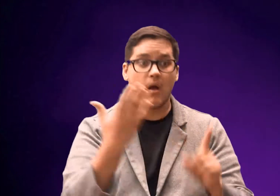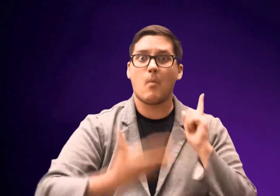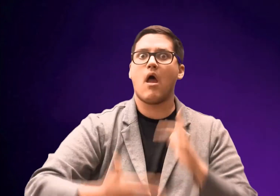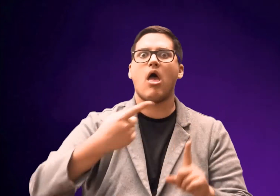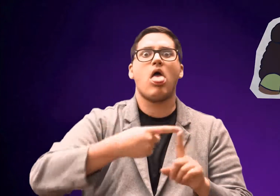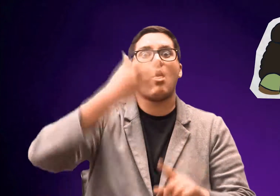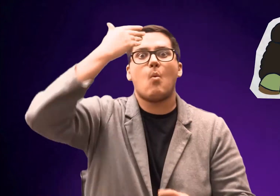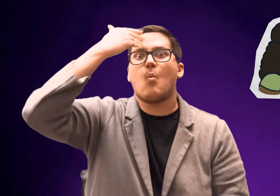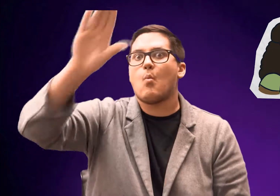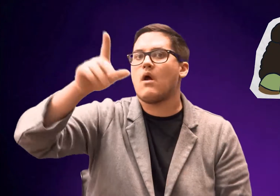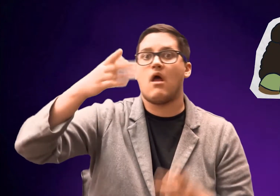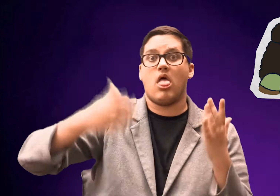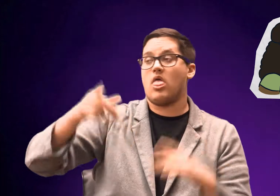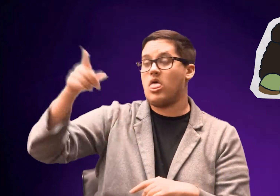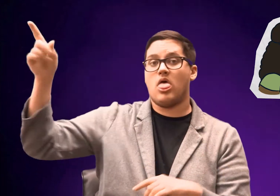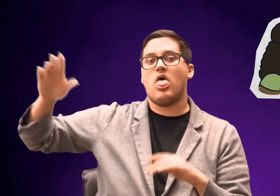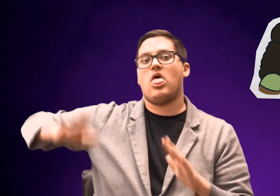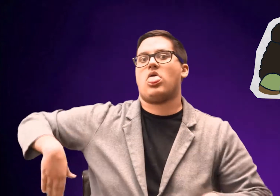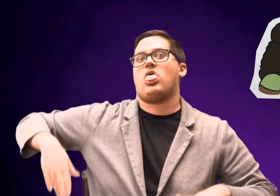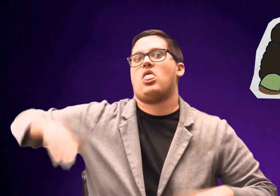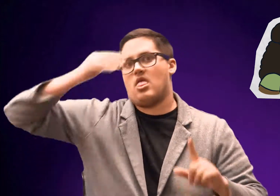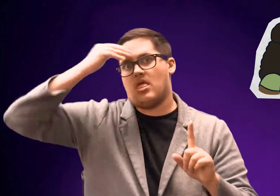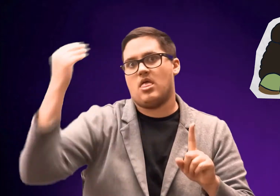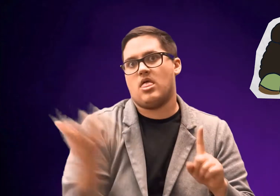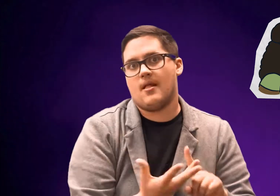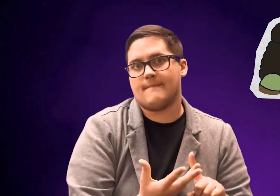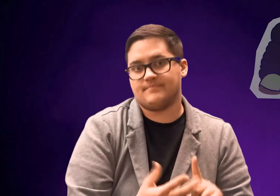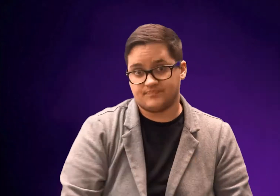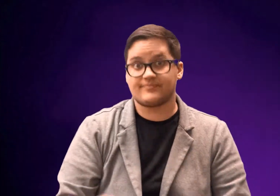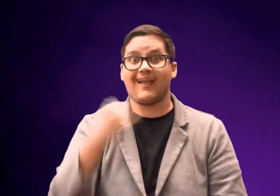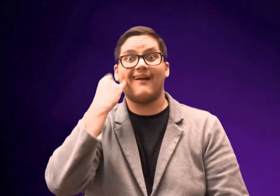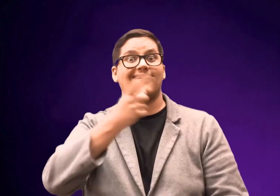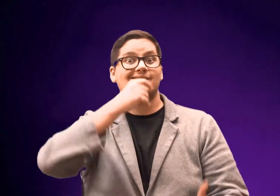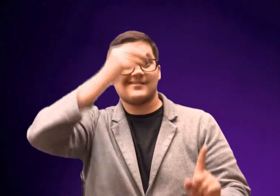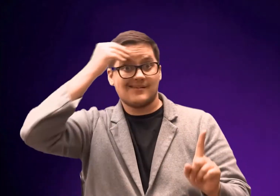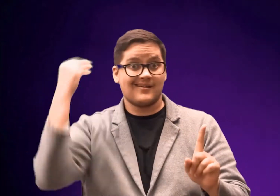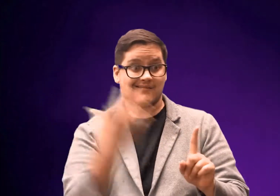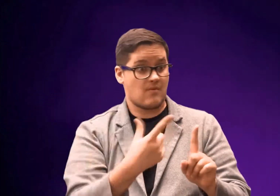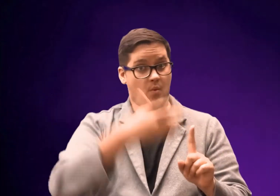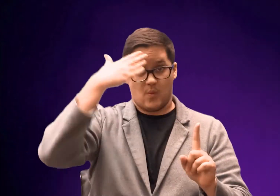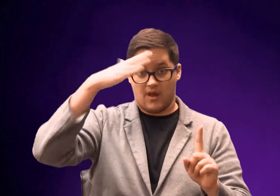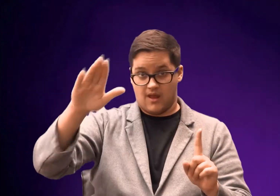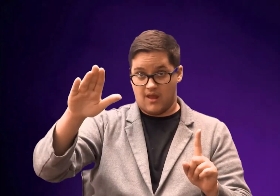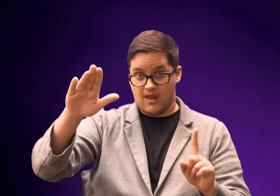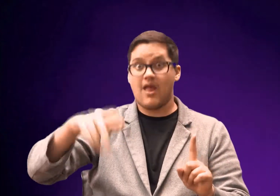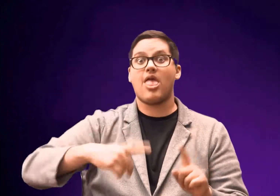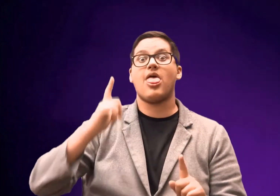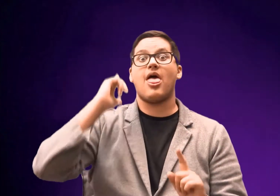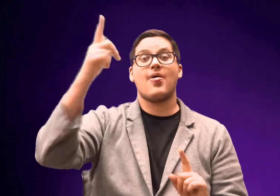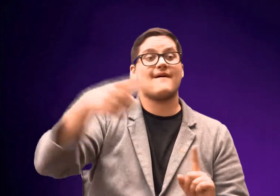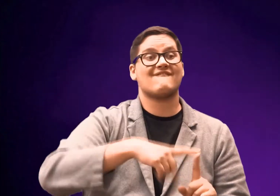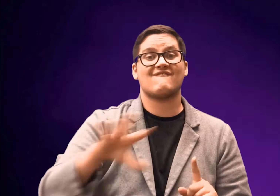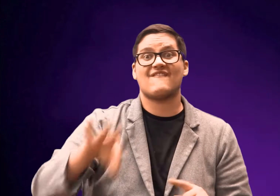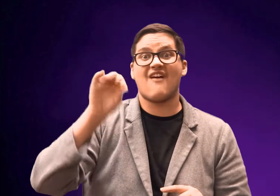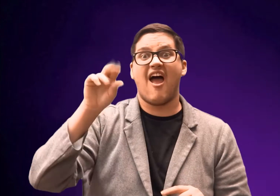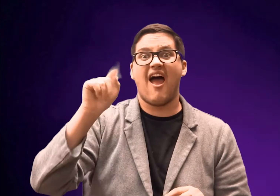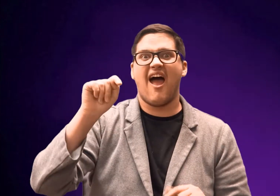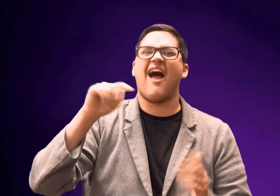Why? Because, what if your sexual partner still doesn't know? Maybe they have not contacted the partner. If you never informed them and they don't know, and then they find out later,